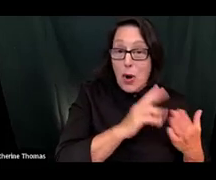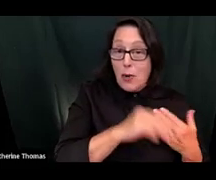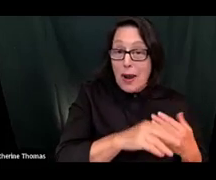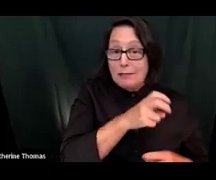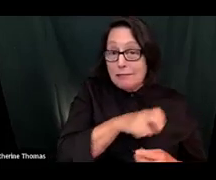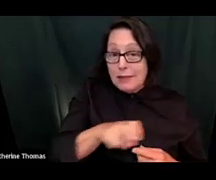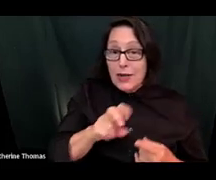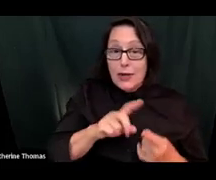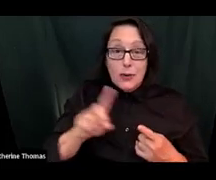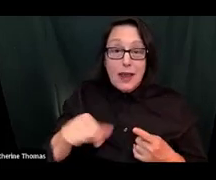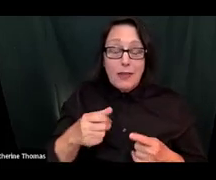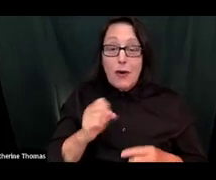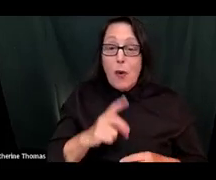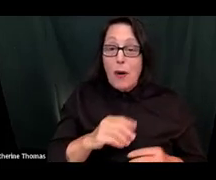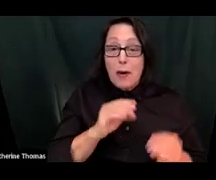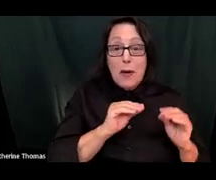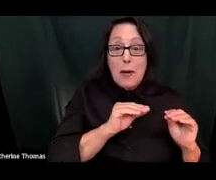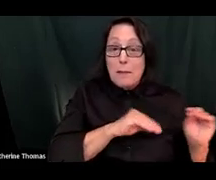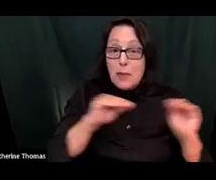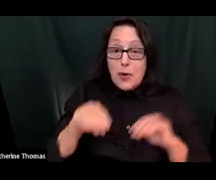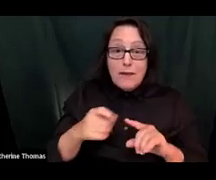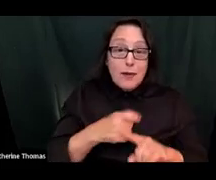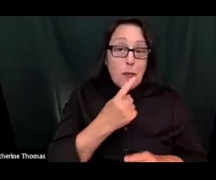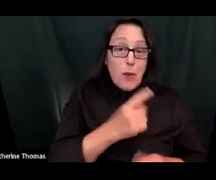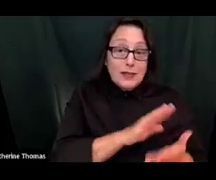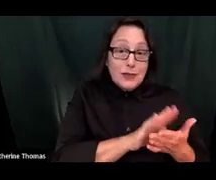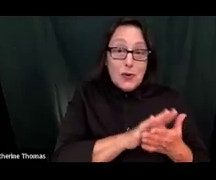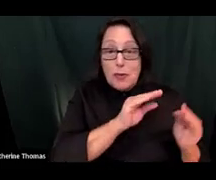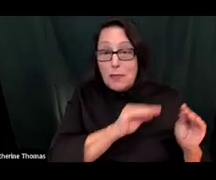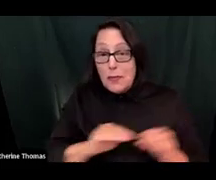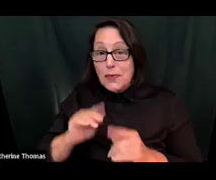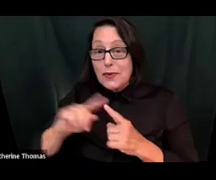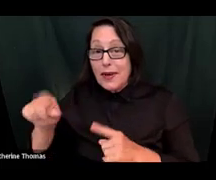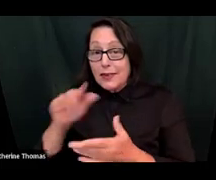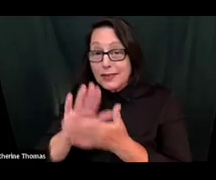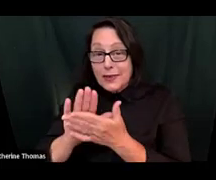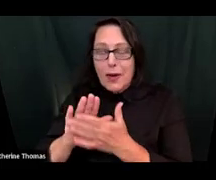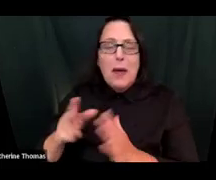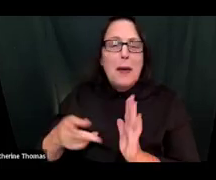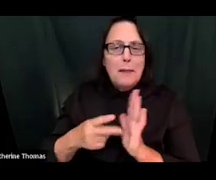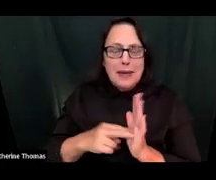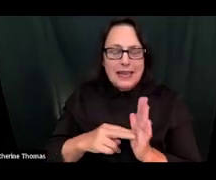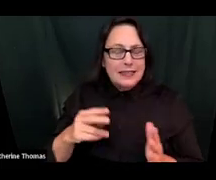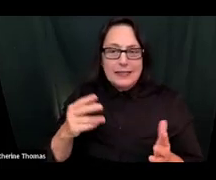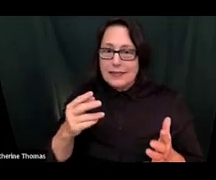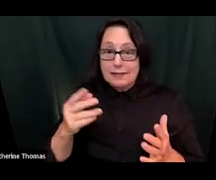another, or from one building to another over the years on the IEP that information is just kind of